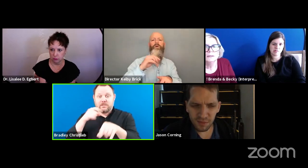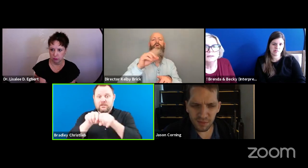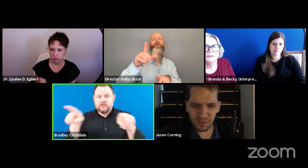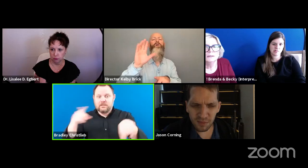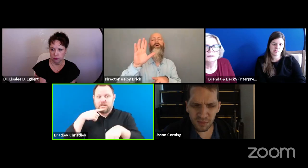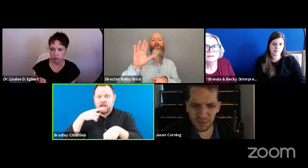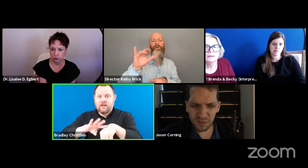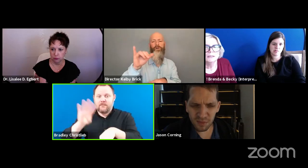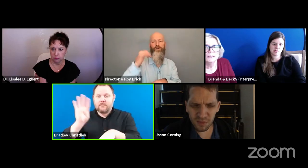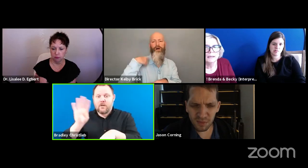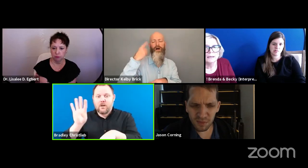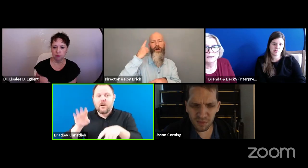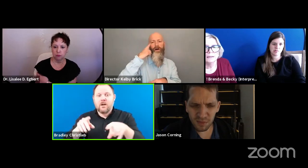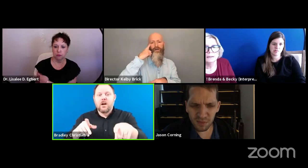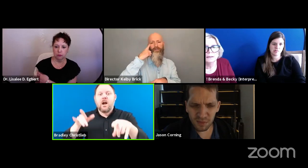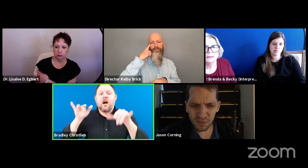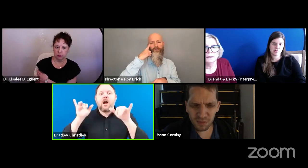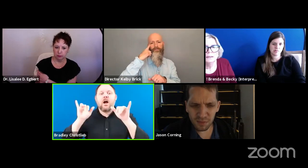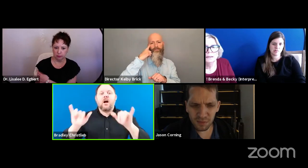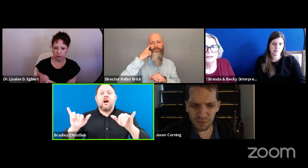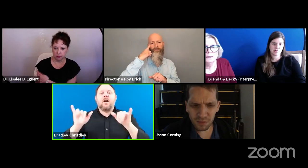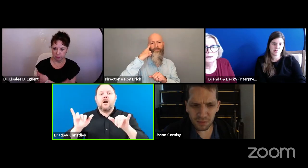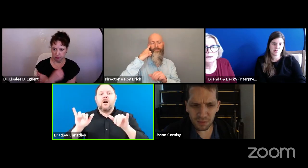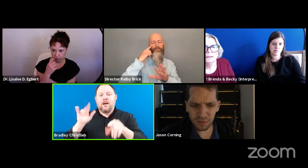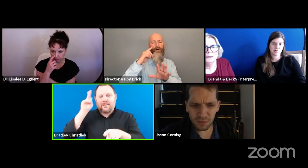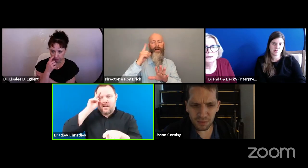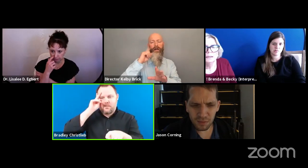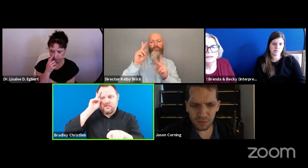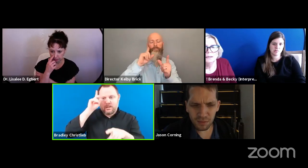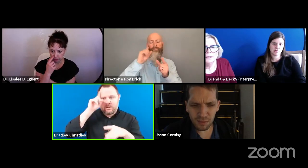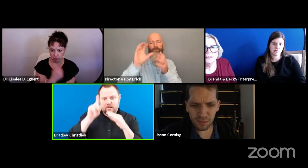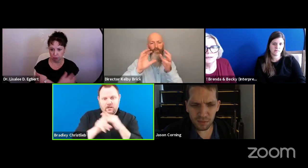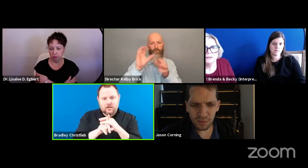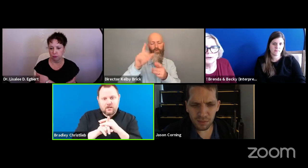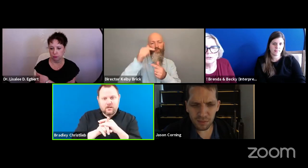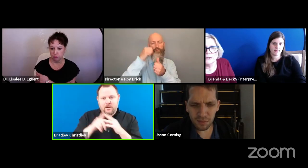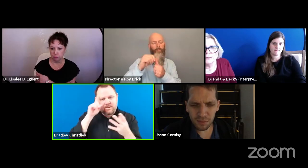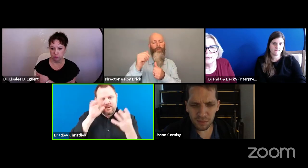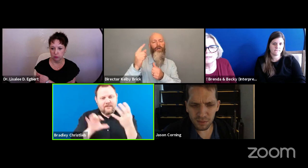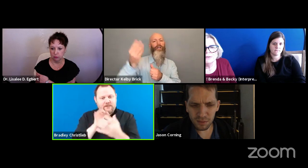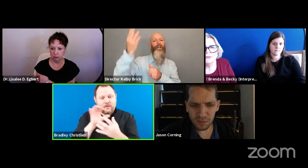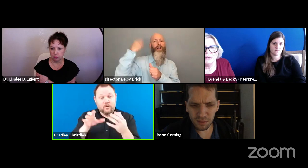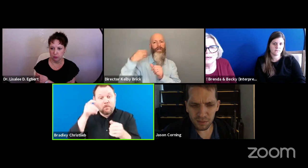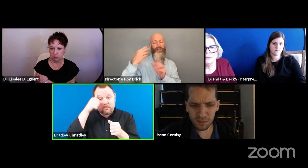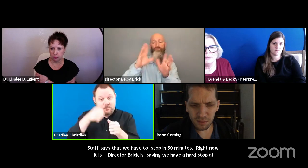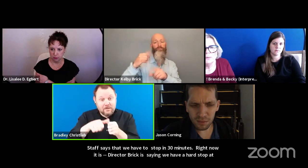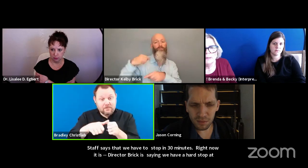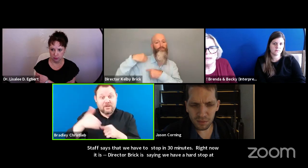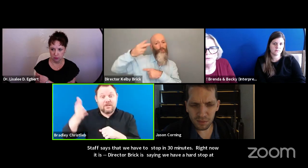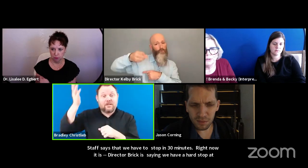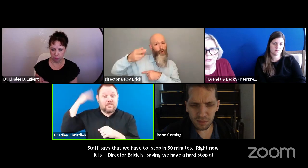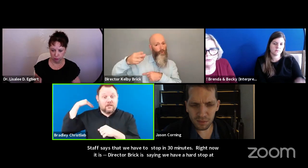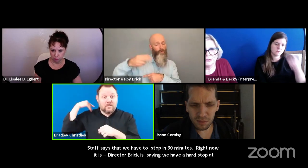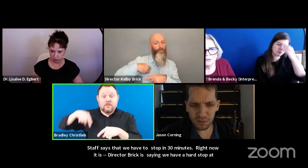I think people might be confused.